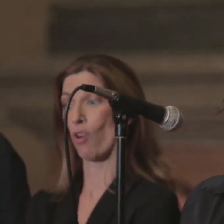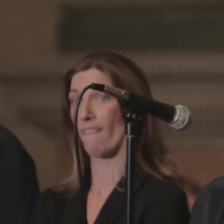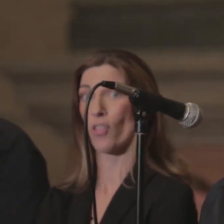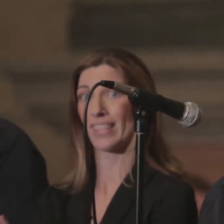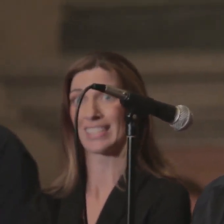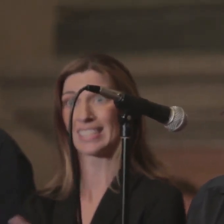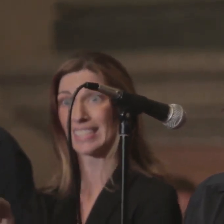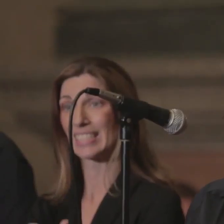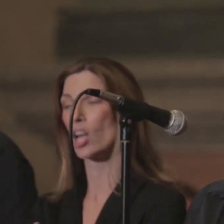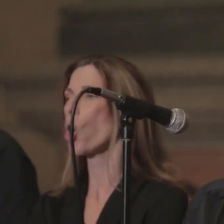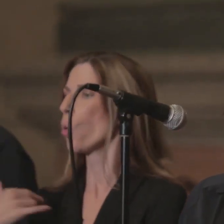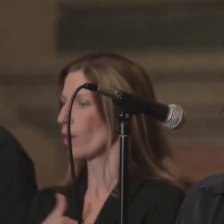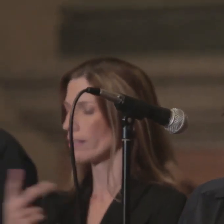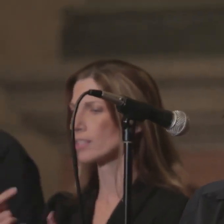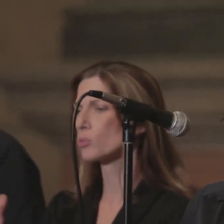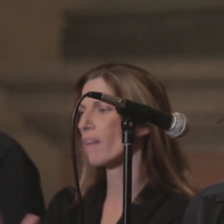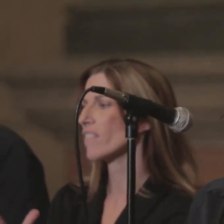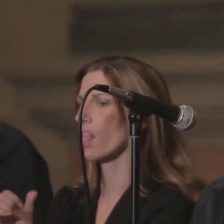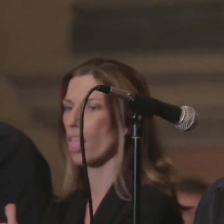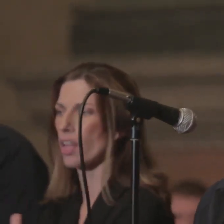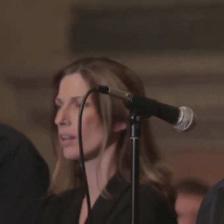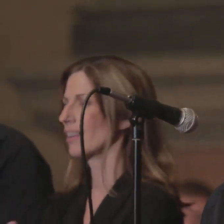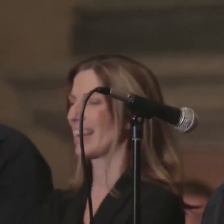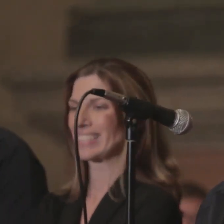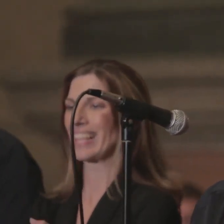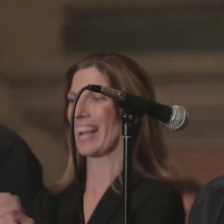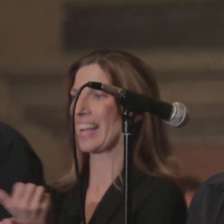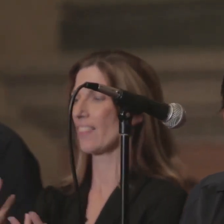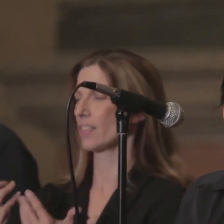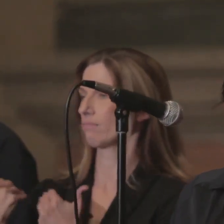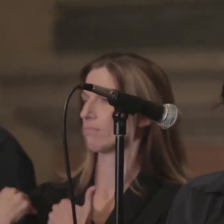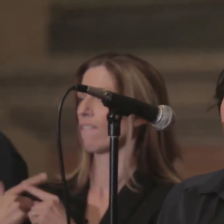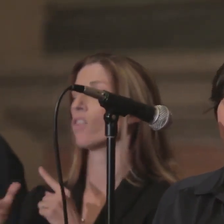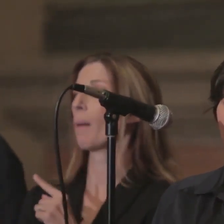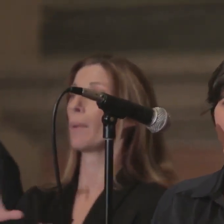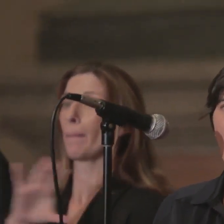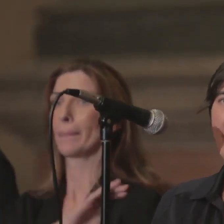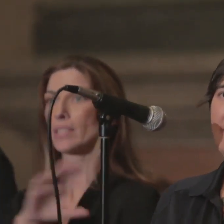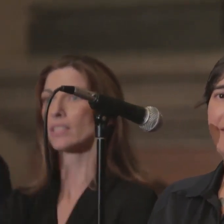fill the gaps and just take anything off Police and Fire's hands so that they don't